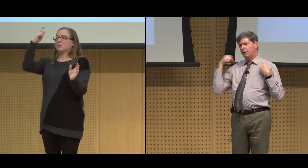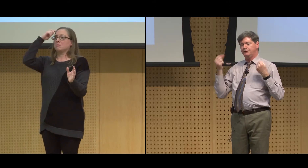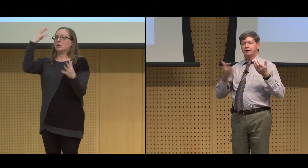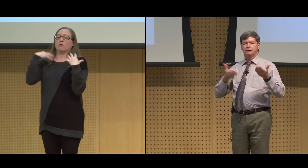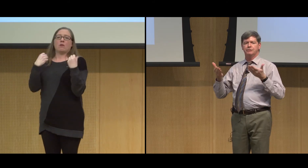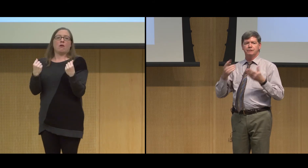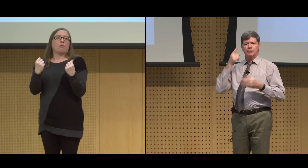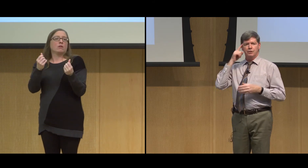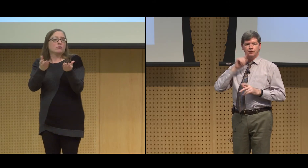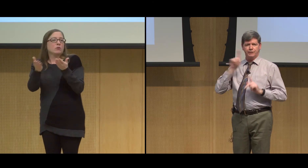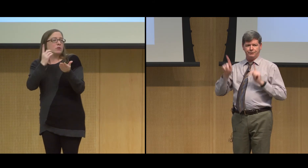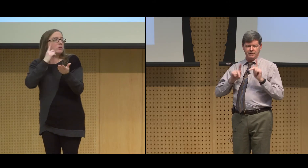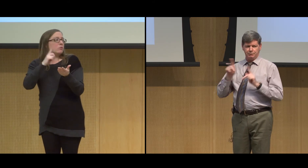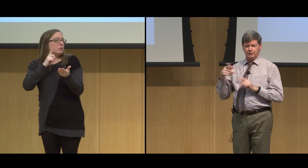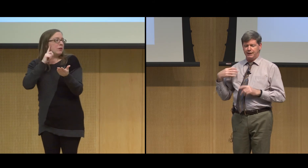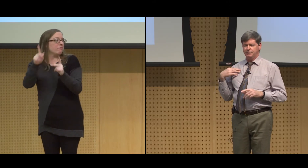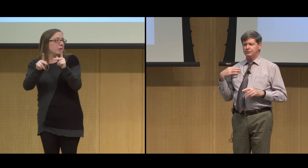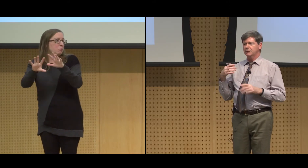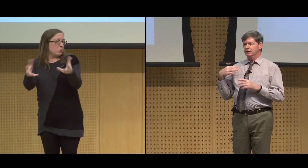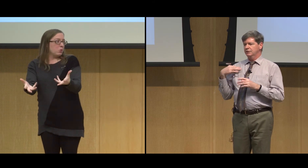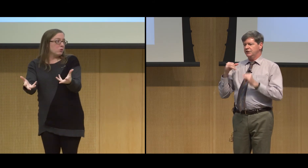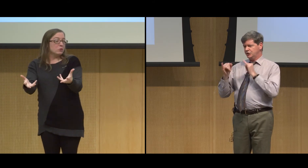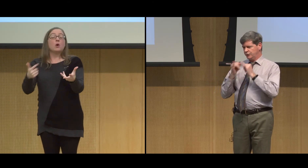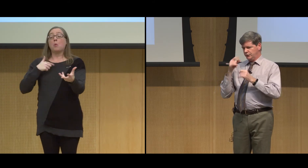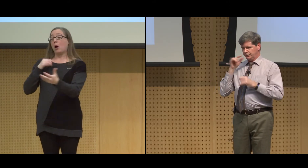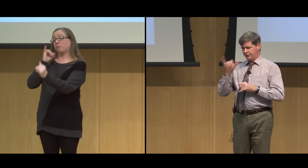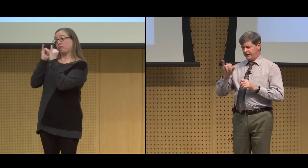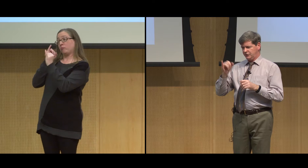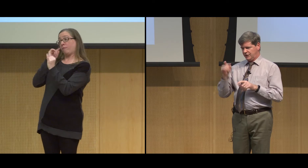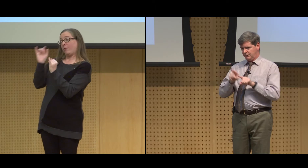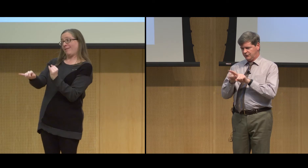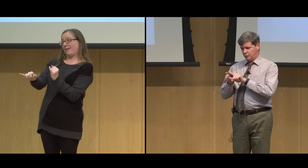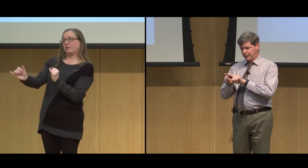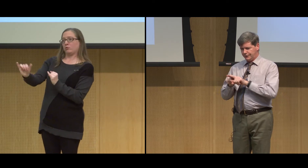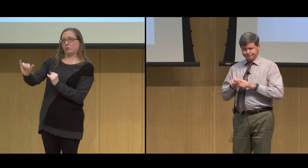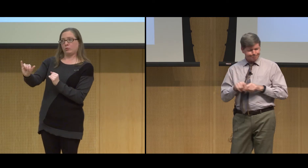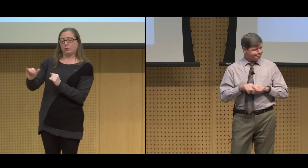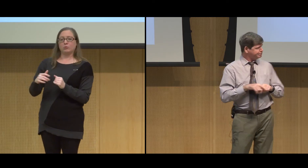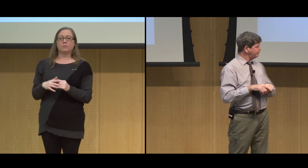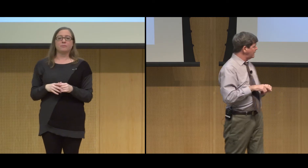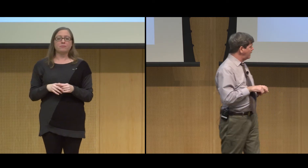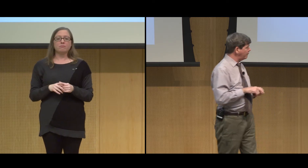public mental health services for deaf people, and I was interviewing for that job, as well,